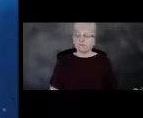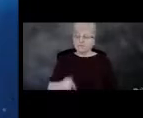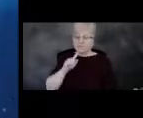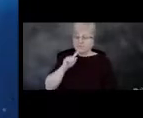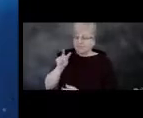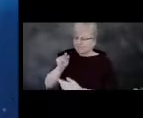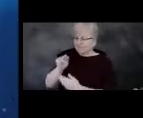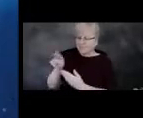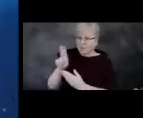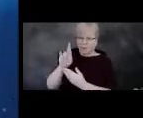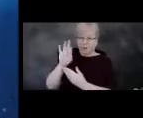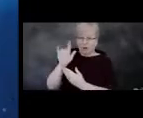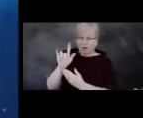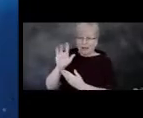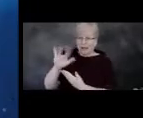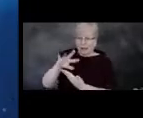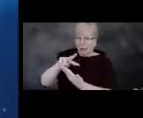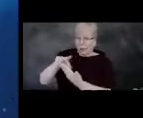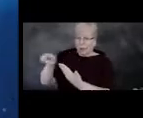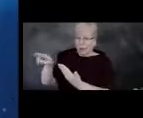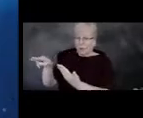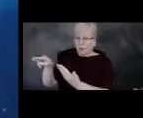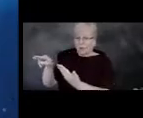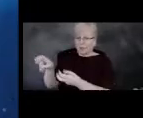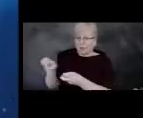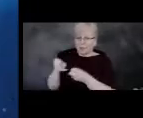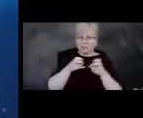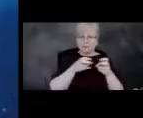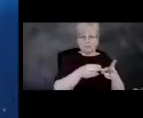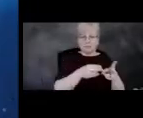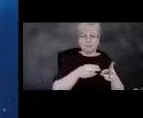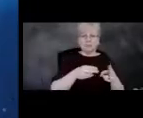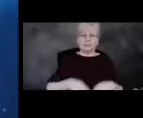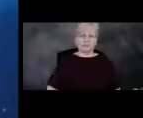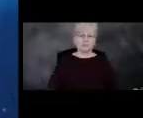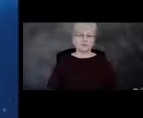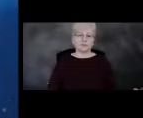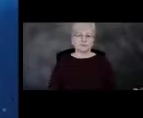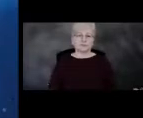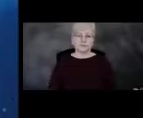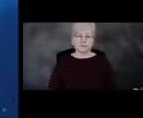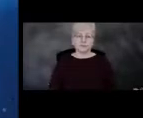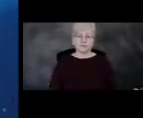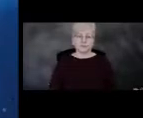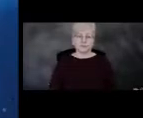16:52:54 to that video, and we do have a text tutorial on how to do that.